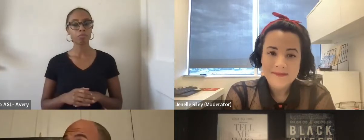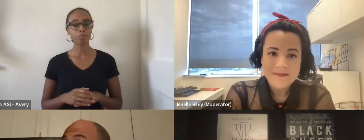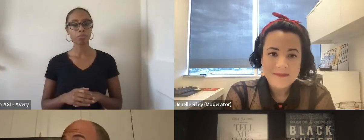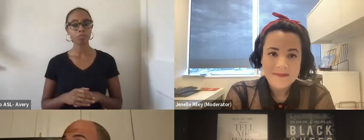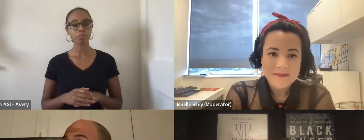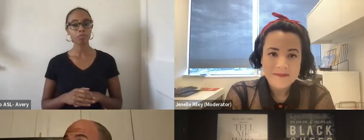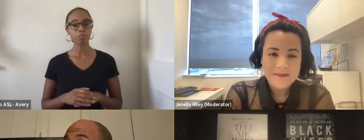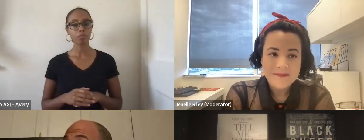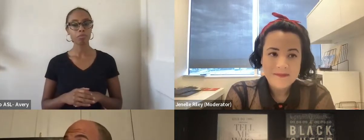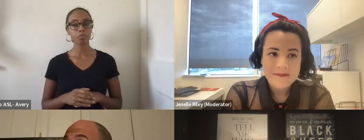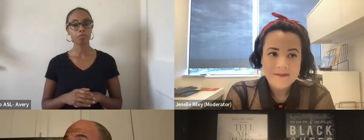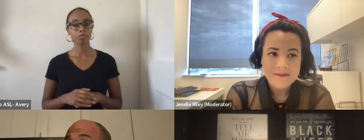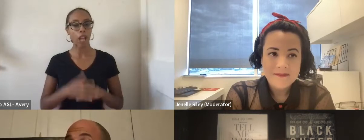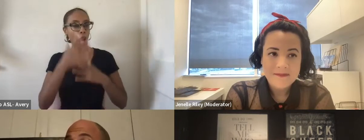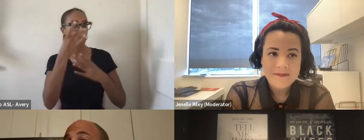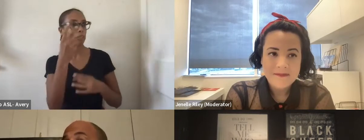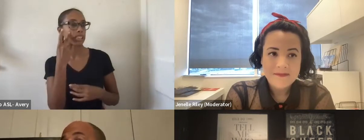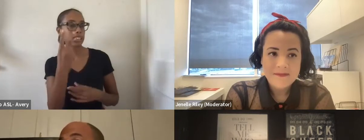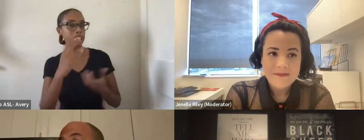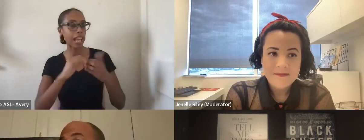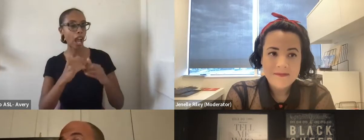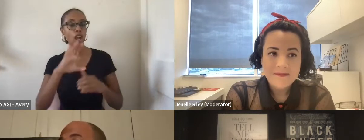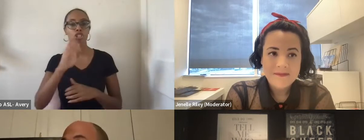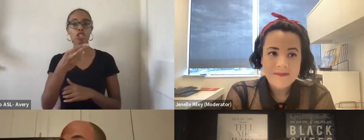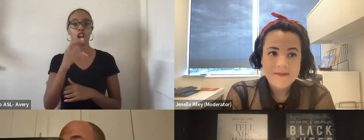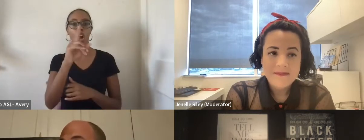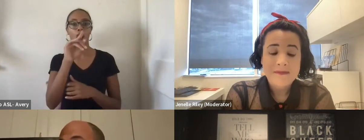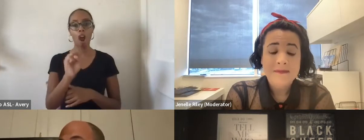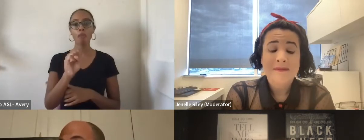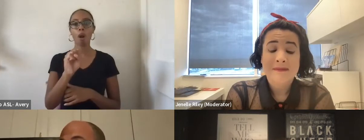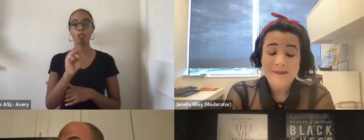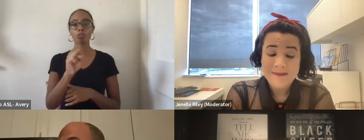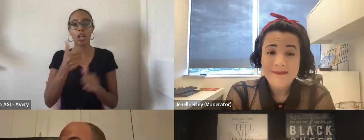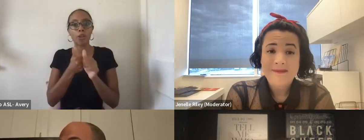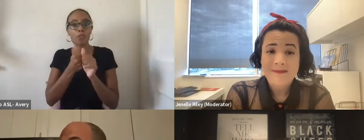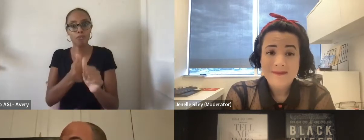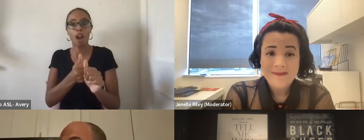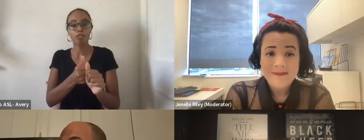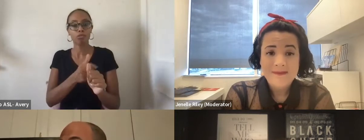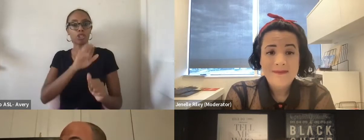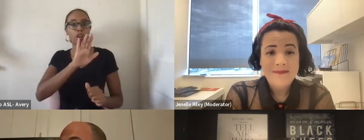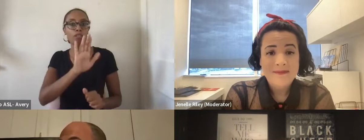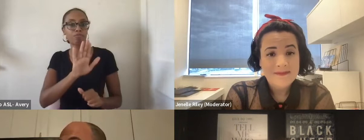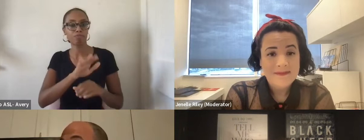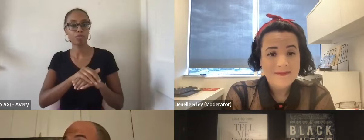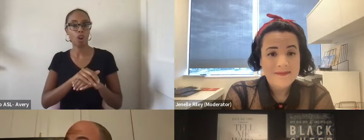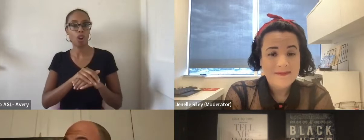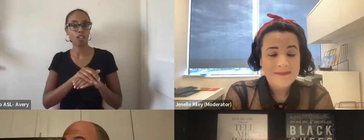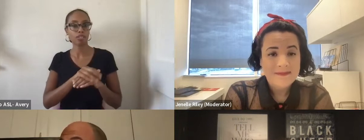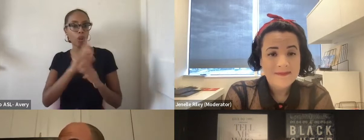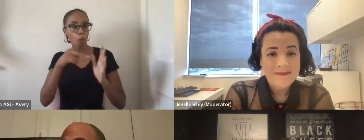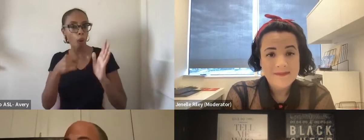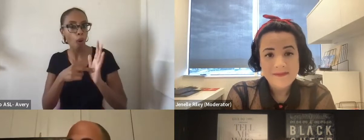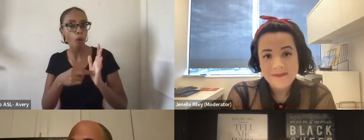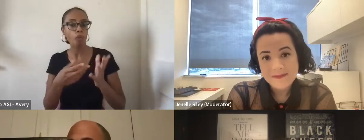I guess, you know, it's interesting particularly in view of our film, and the story it tells, right?